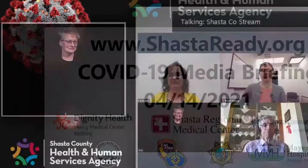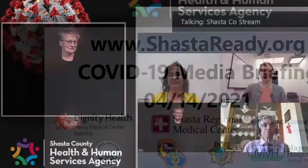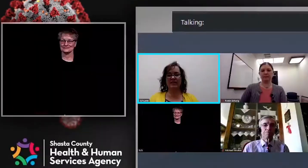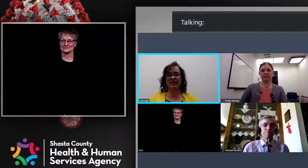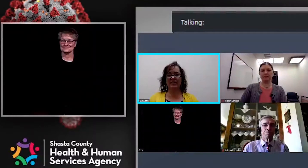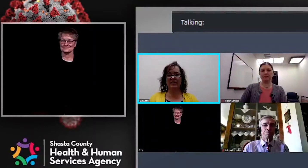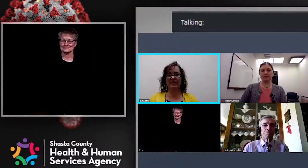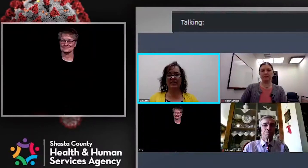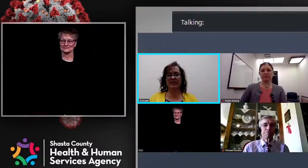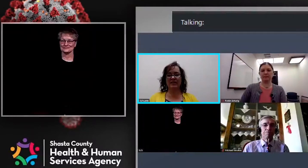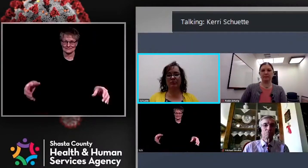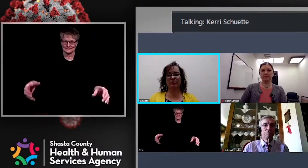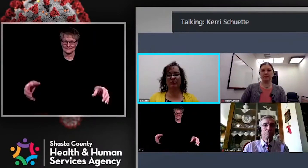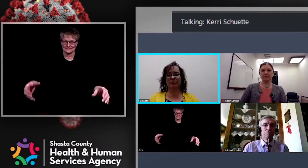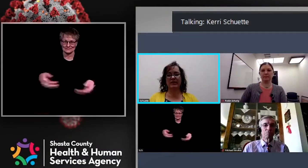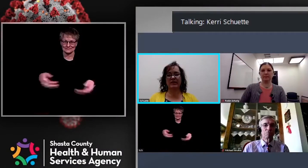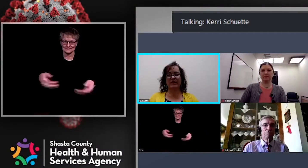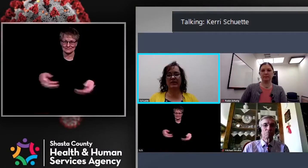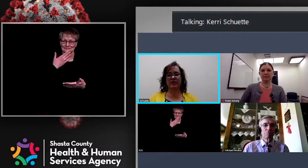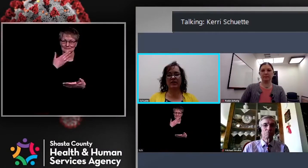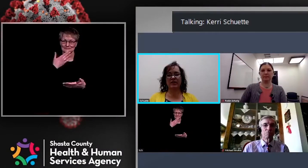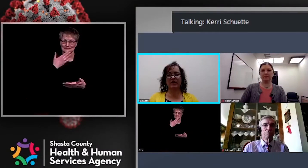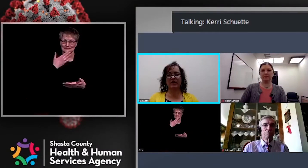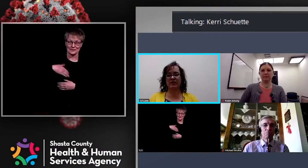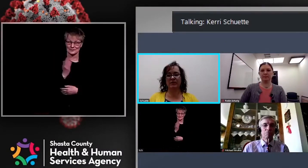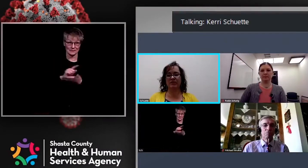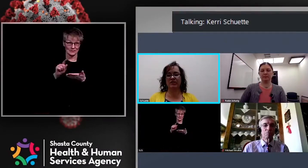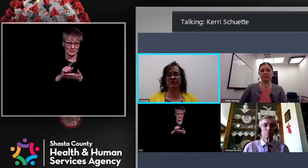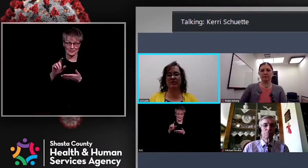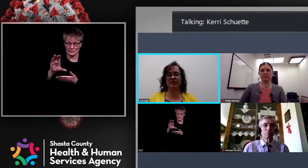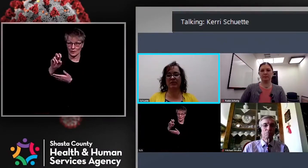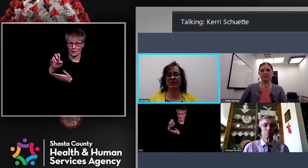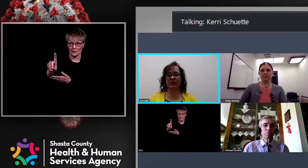Good morning. Welcome to the weekly COVID-19 media briefing. I'm Kerri Schuette, the Public